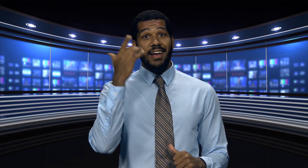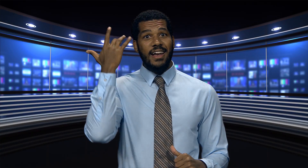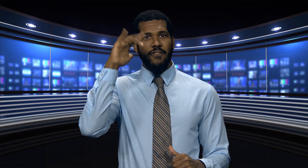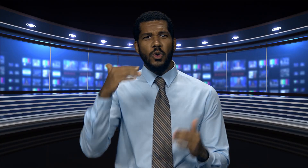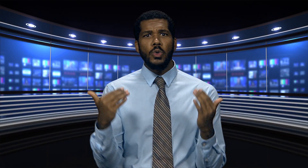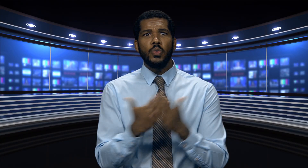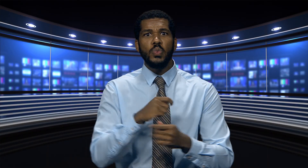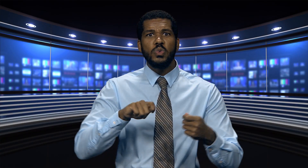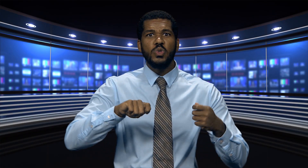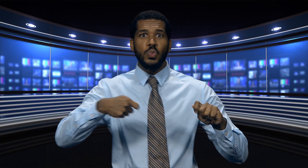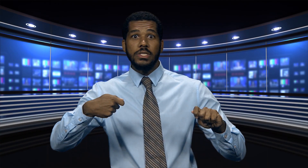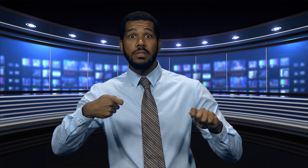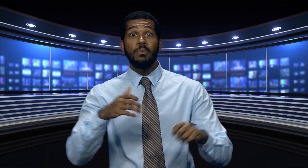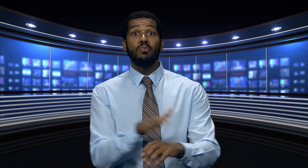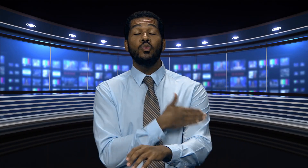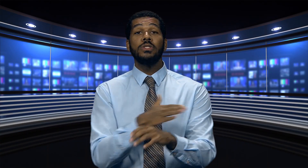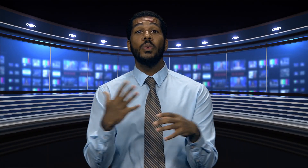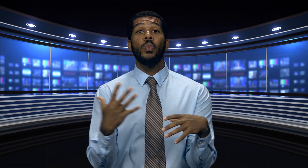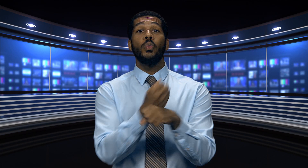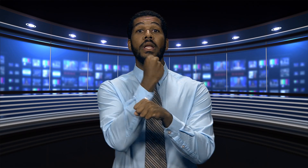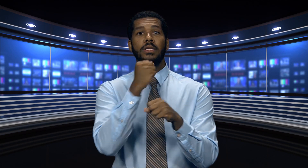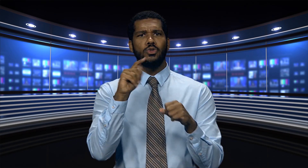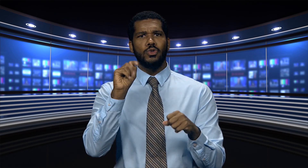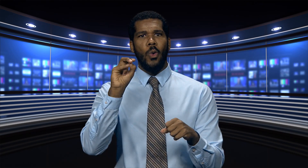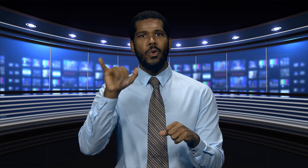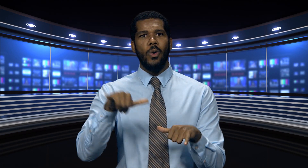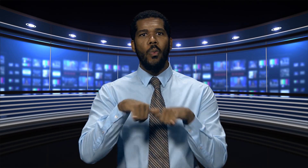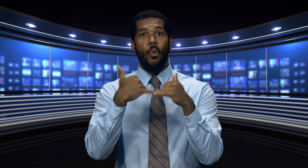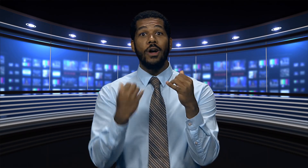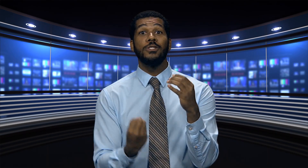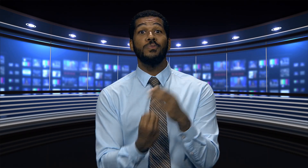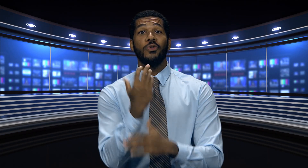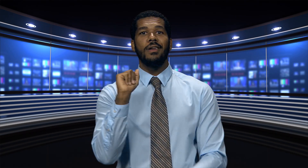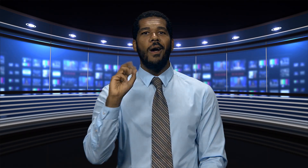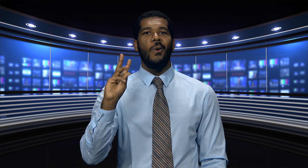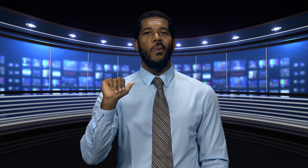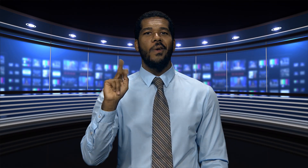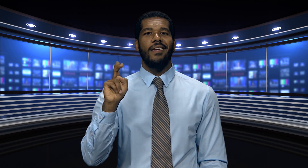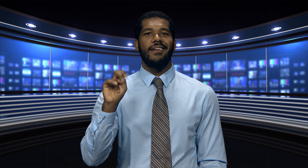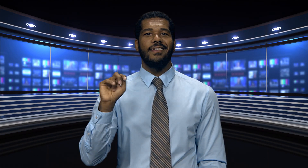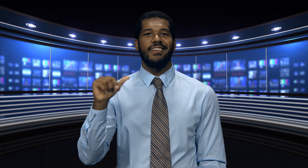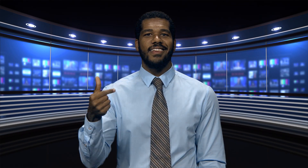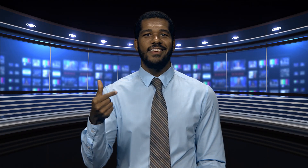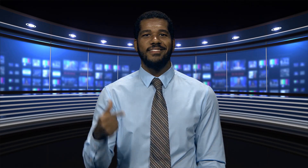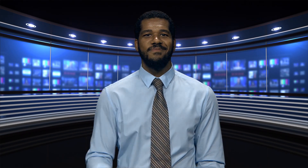One California based theatre will be putting a new spin on the Tony awarding winning musical, Spring Awakening.